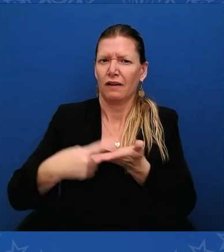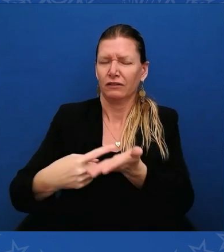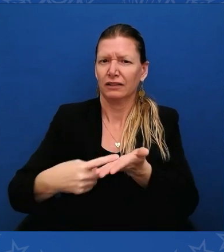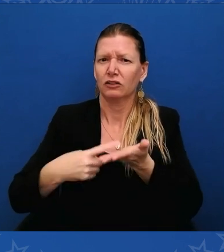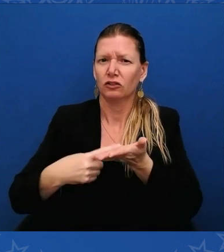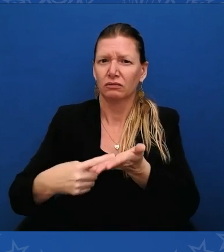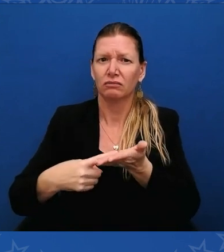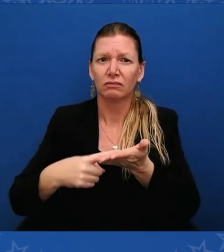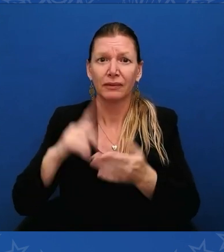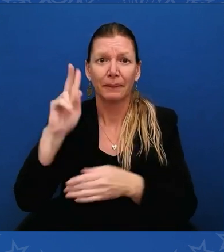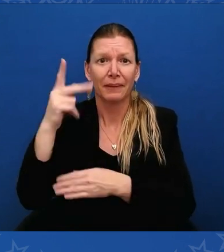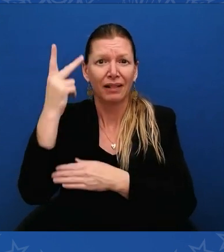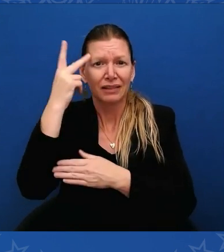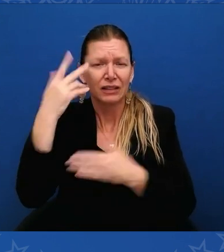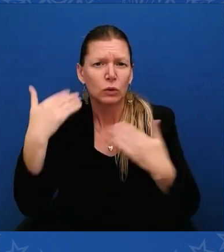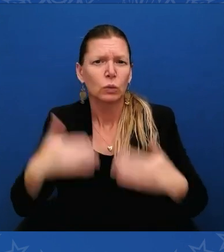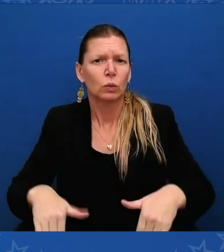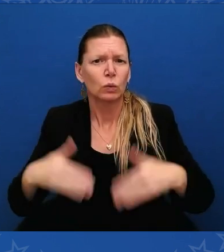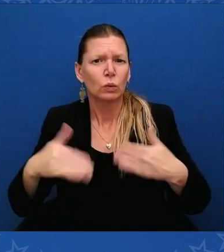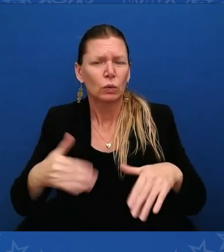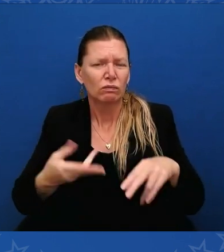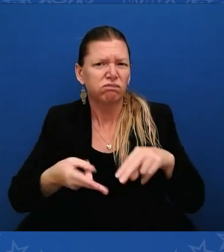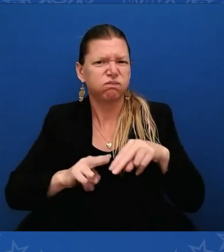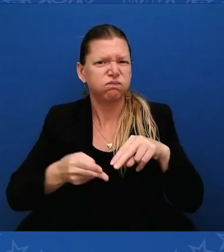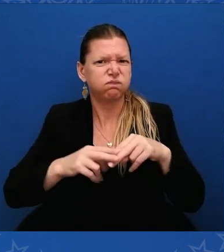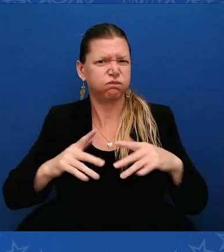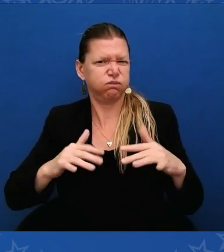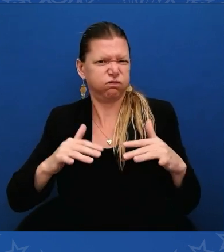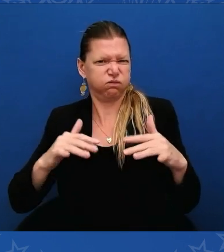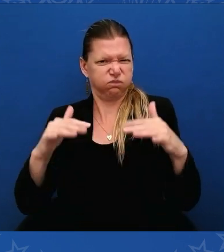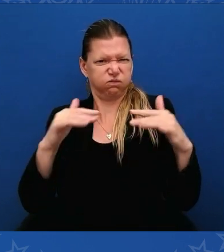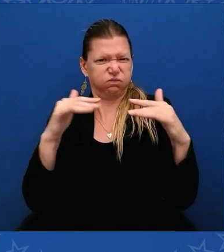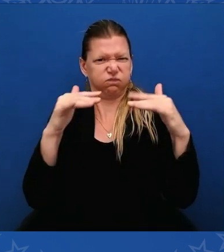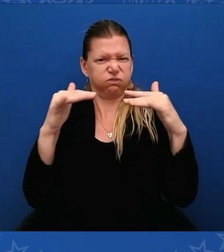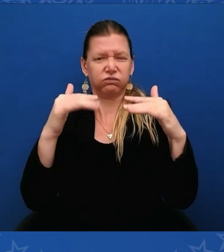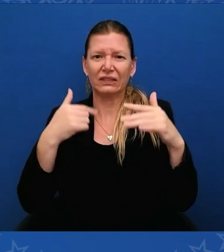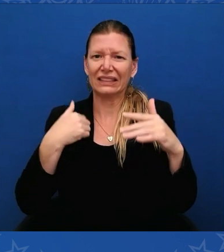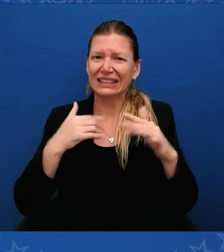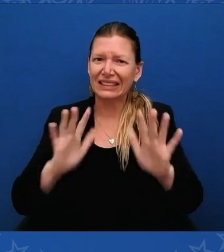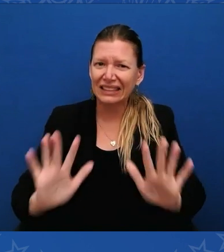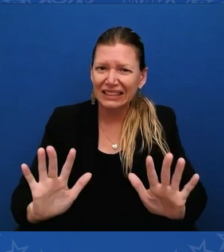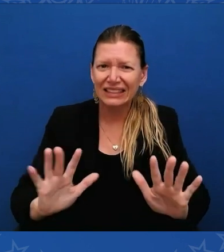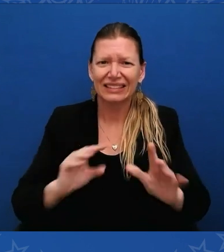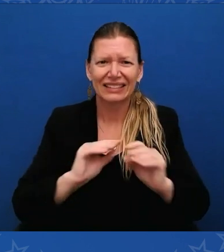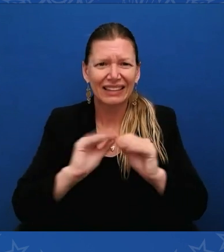We must firmly reject political violence. And if we're going to talk about standing against violence,